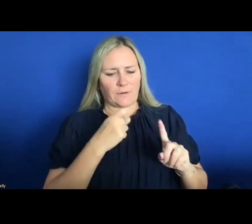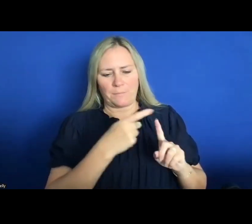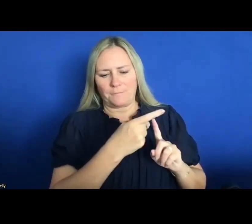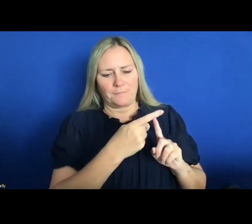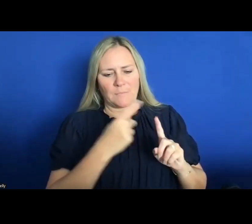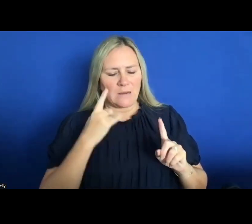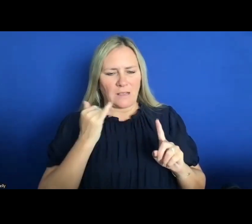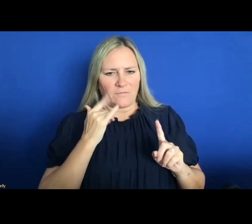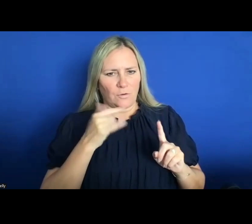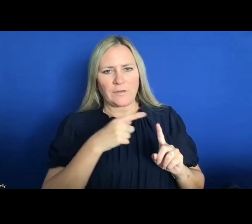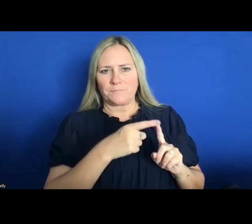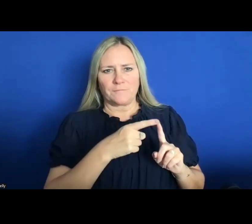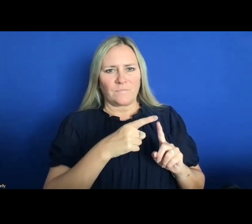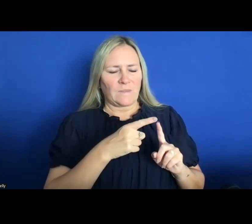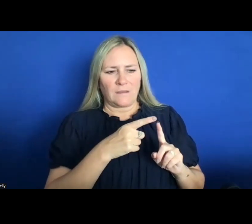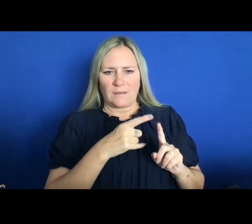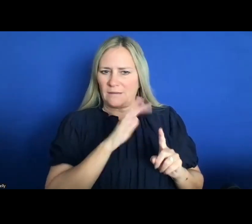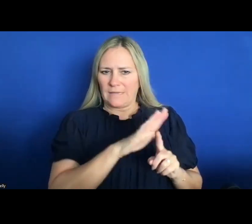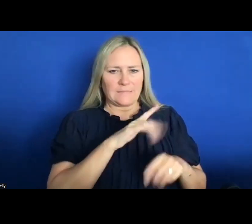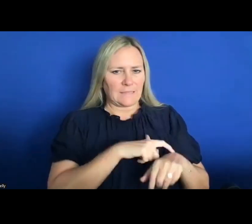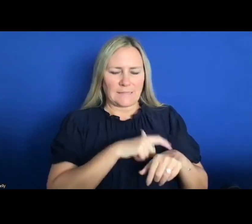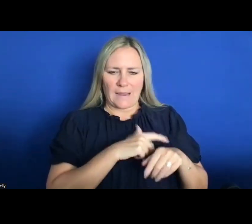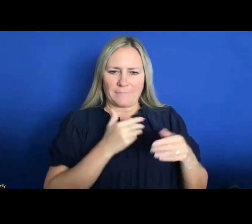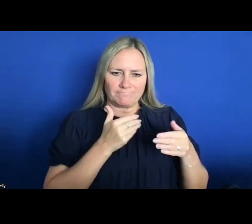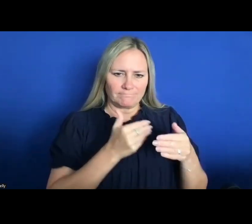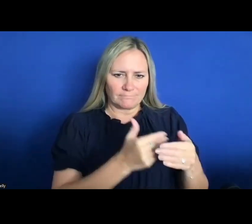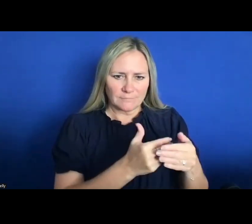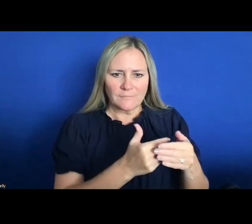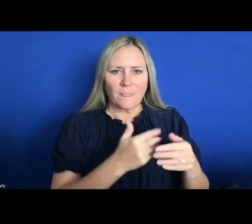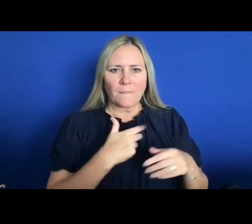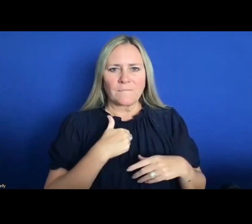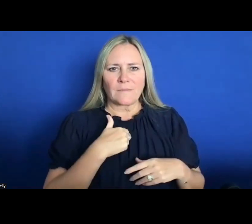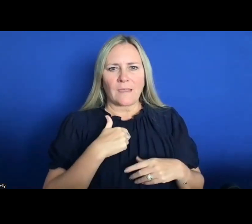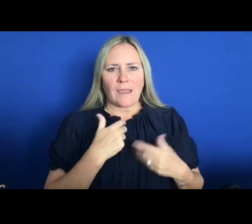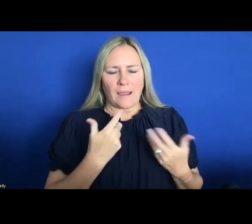and he didn't have long to live and I meant to go out and see him but it didn't get to the top